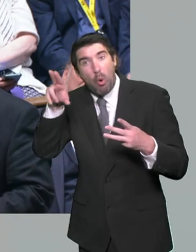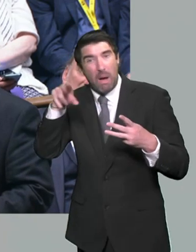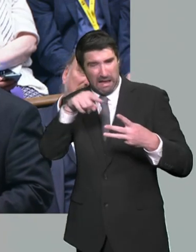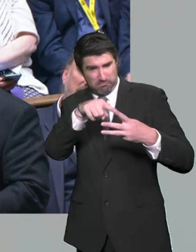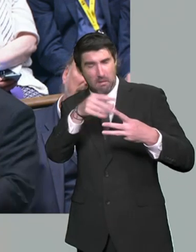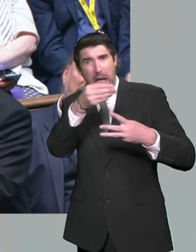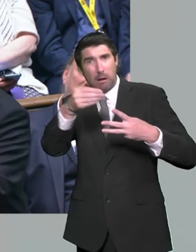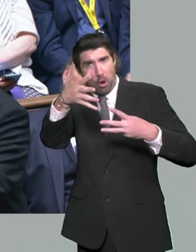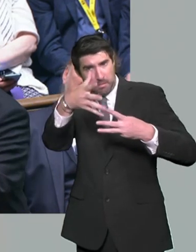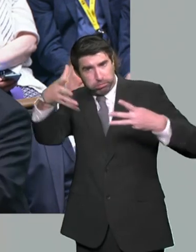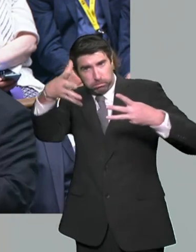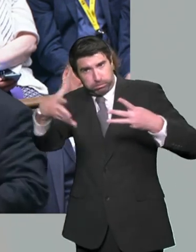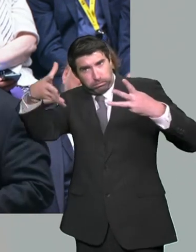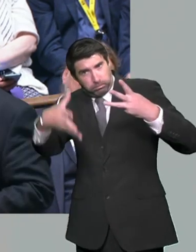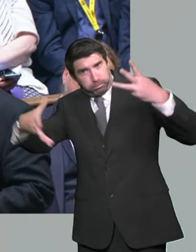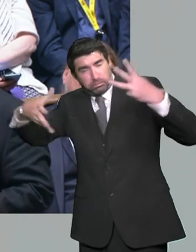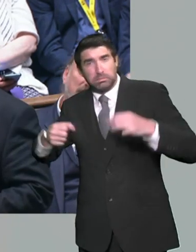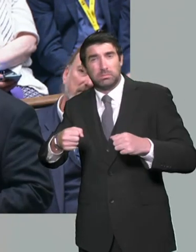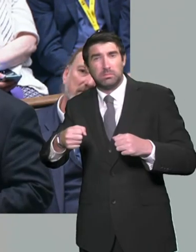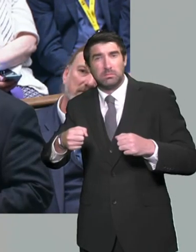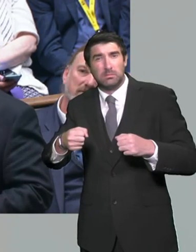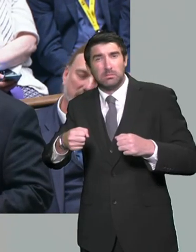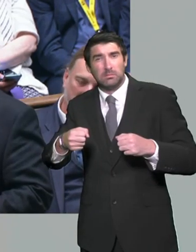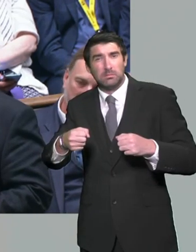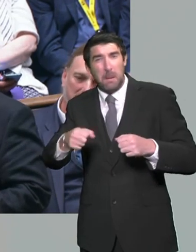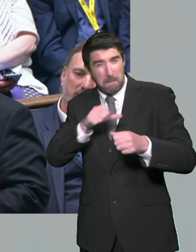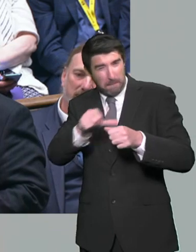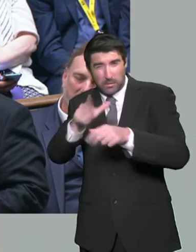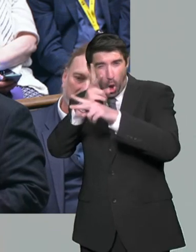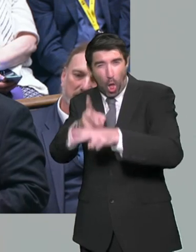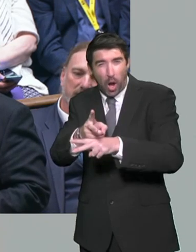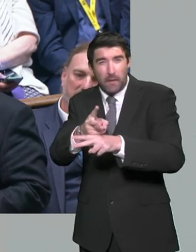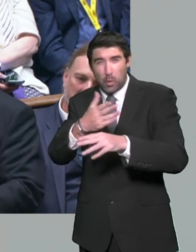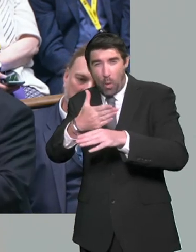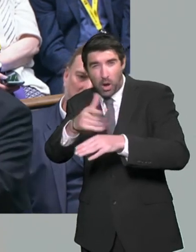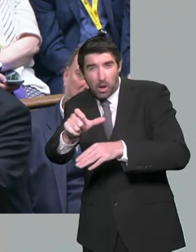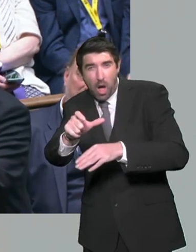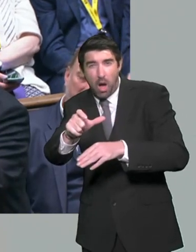They deliver greater income equality, lower poverty rates and higher productivity, social